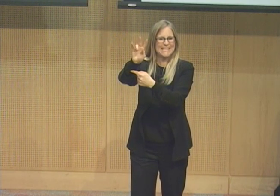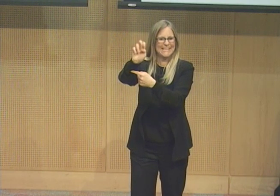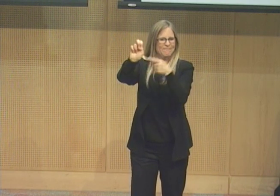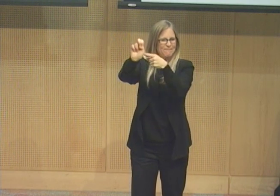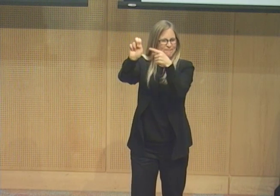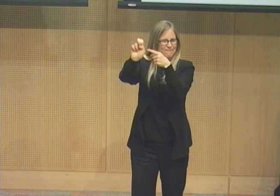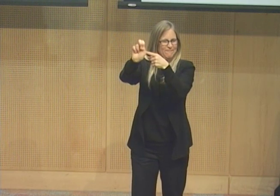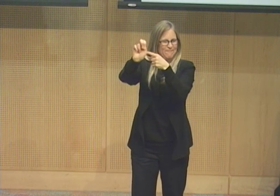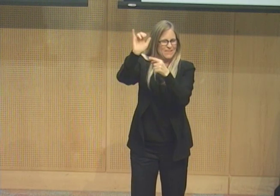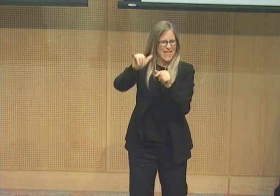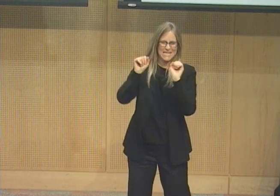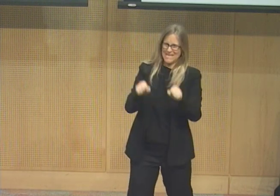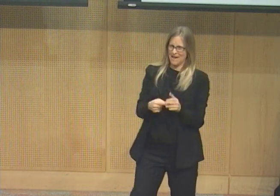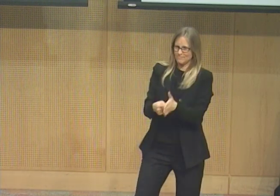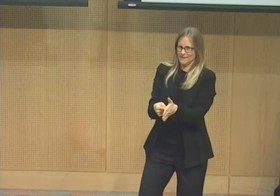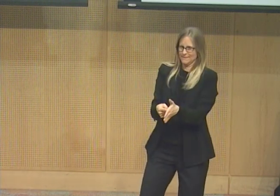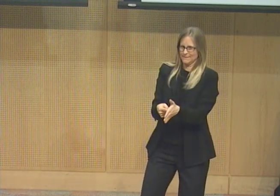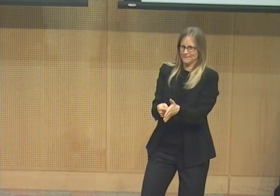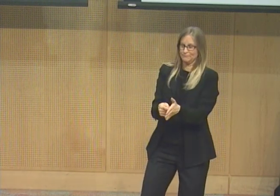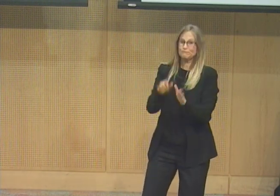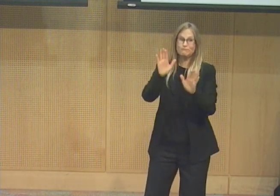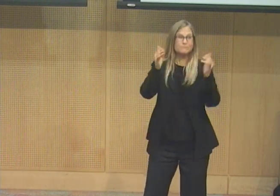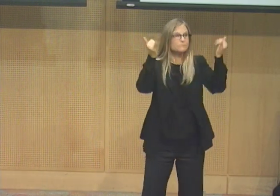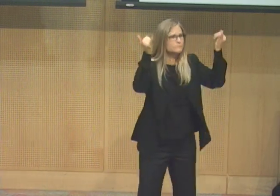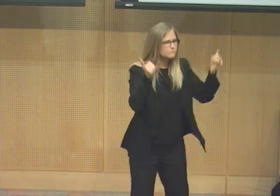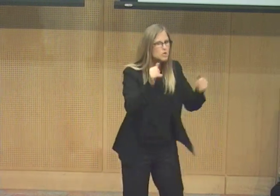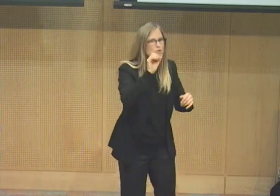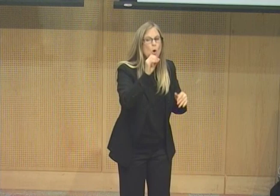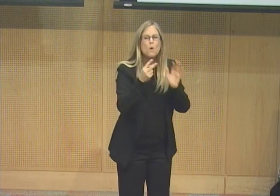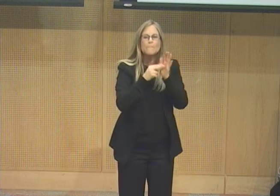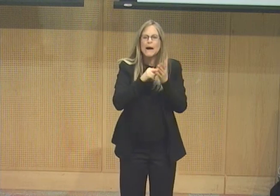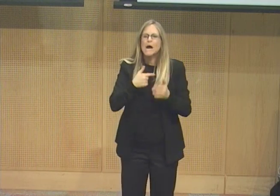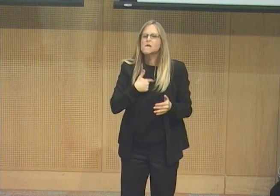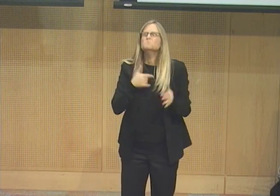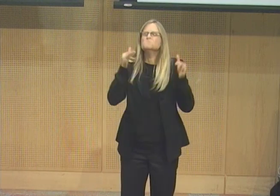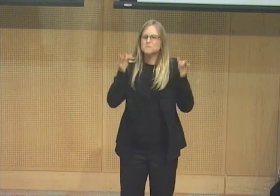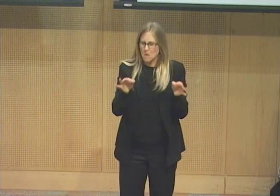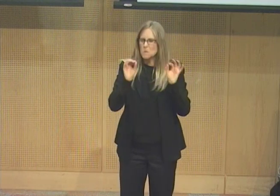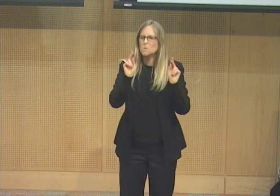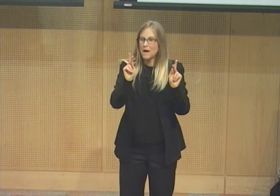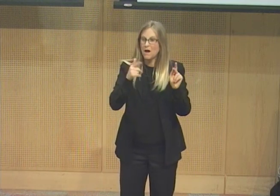evaluative images of a particular group of people.